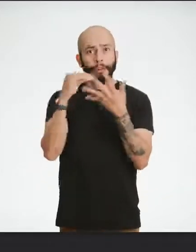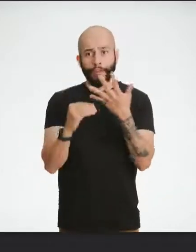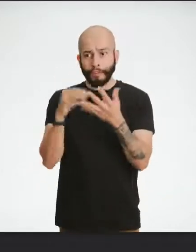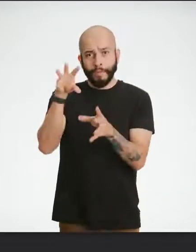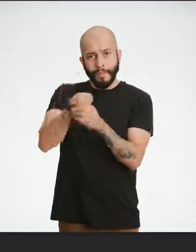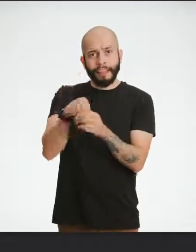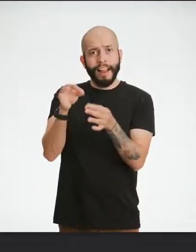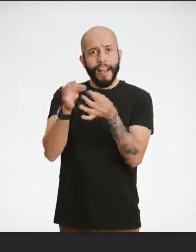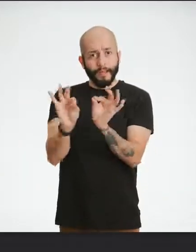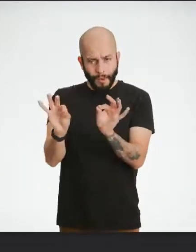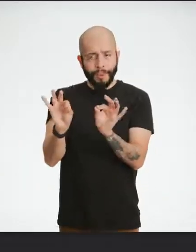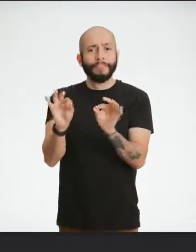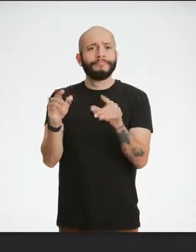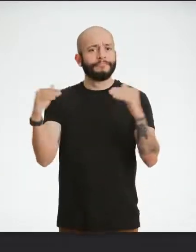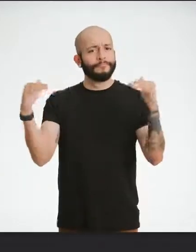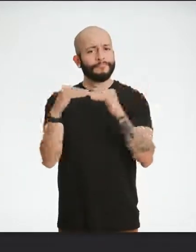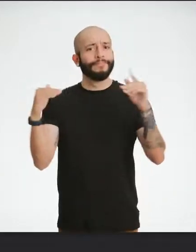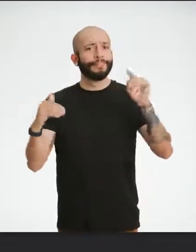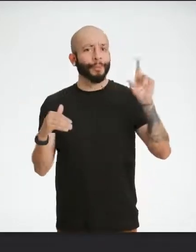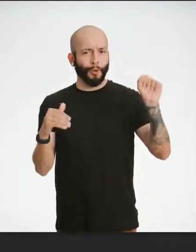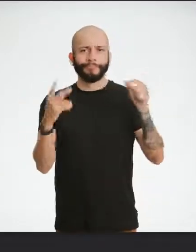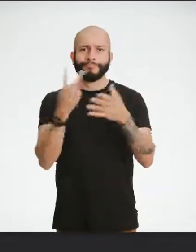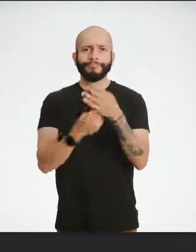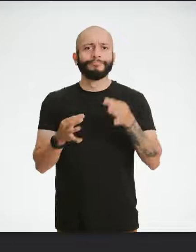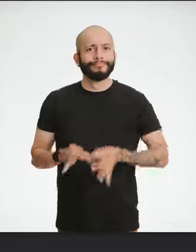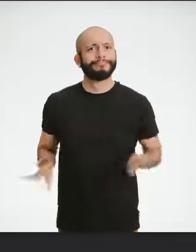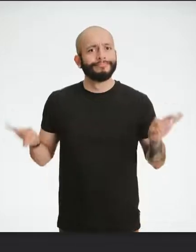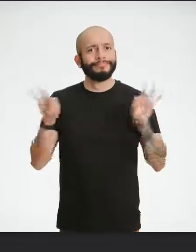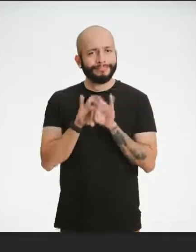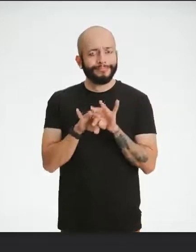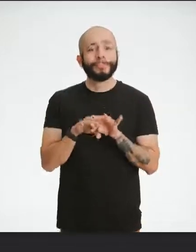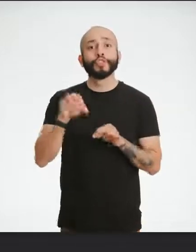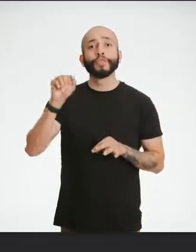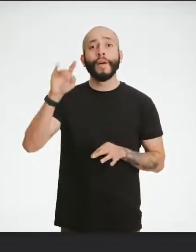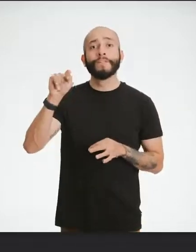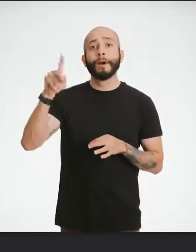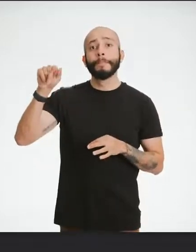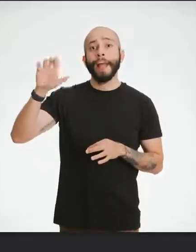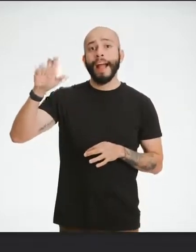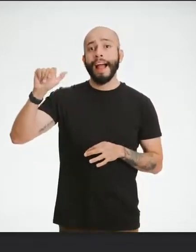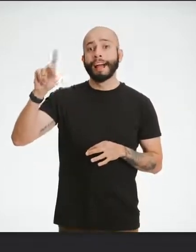Just as important as the features built into the Swift language are the tools built around it.